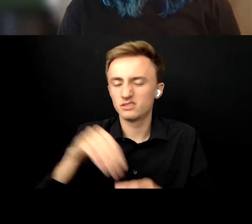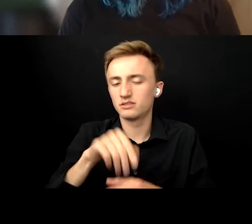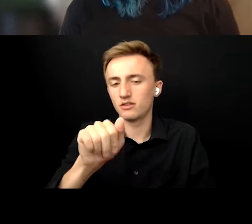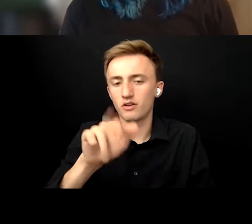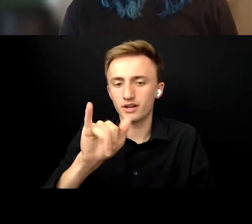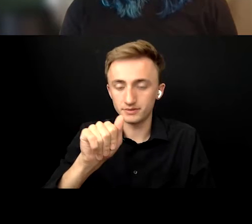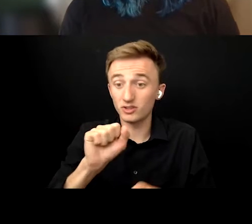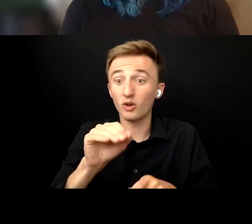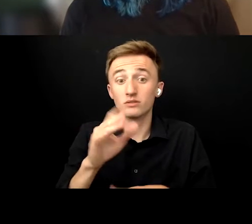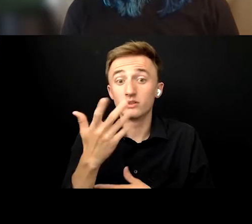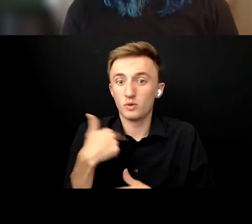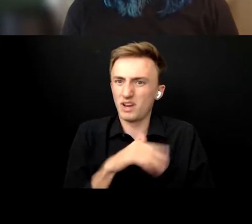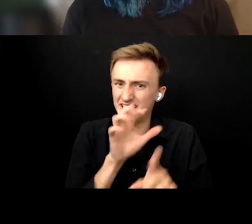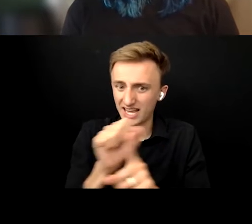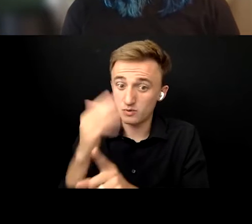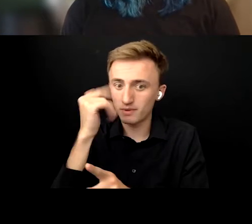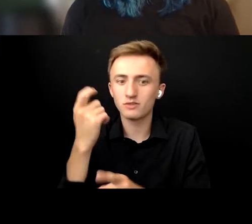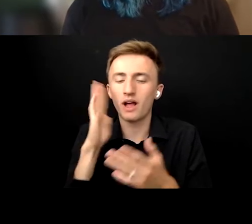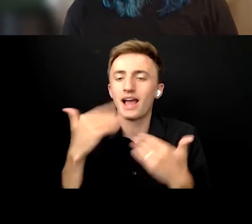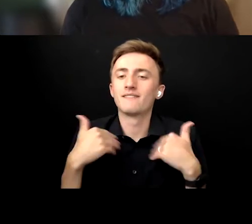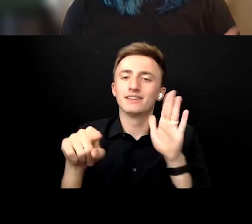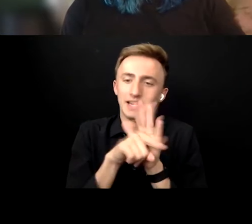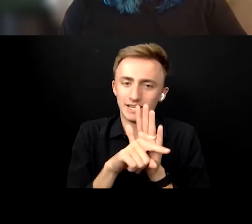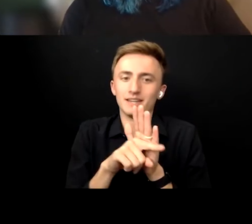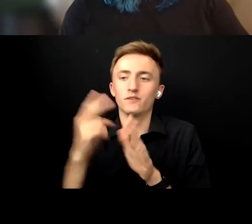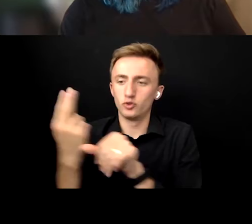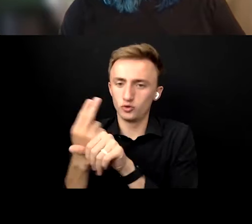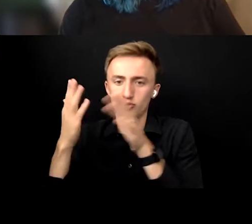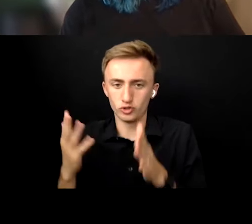because that does, will have a negative user impact vehicle this is a part of aria that is